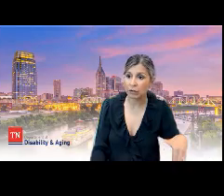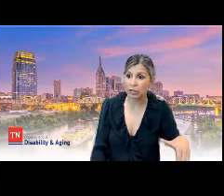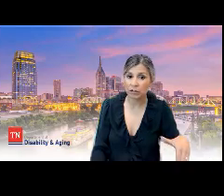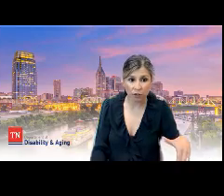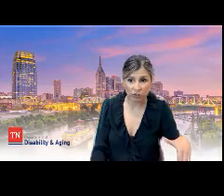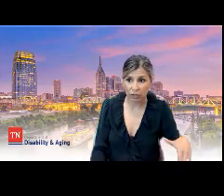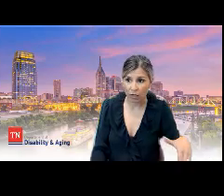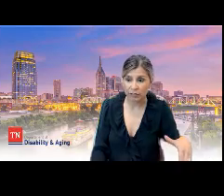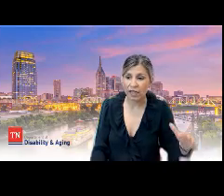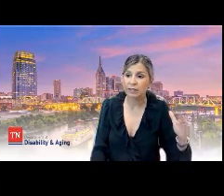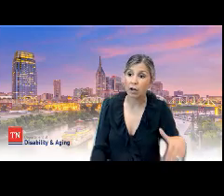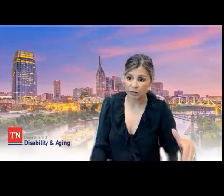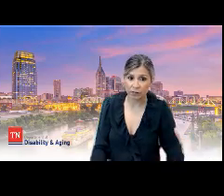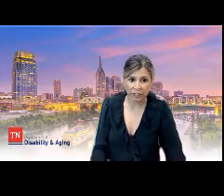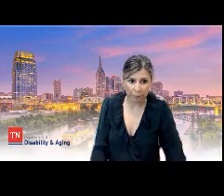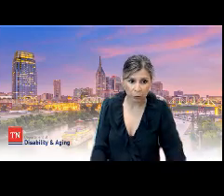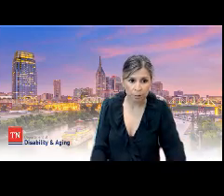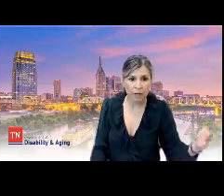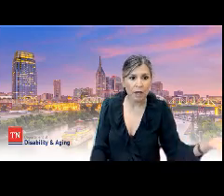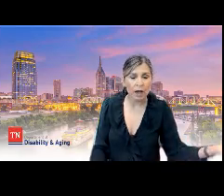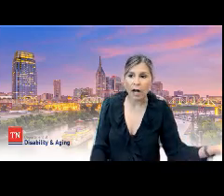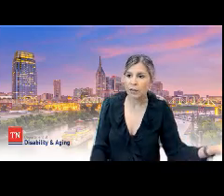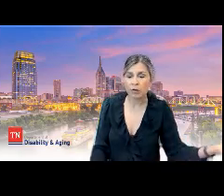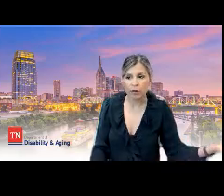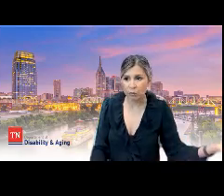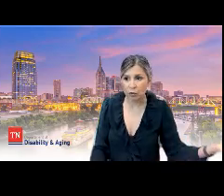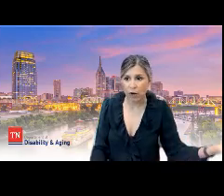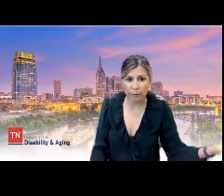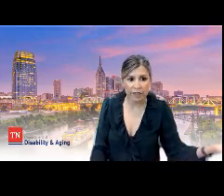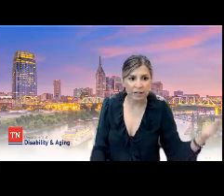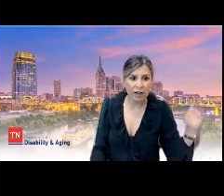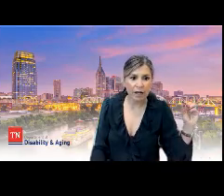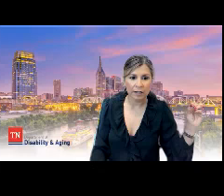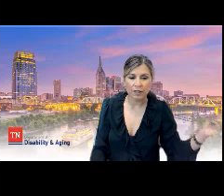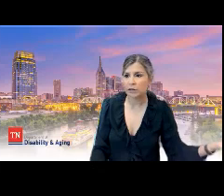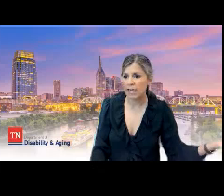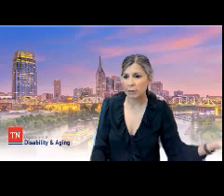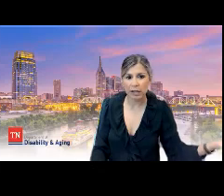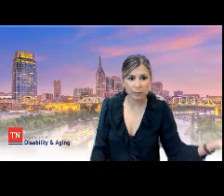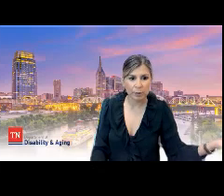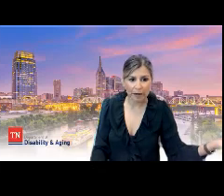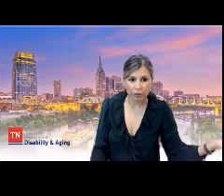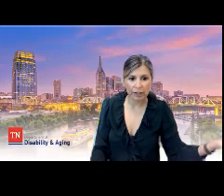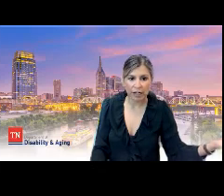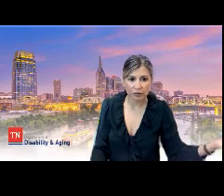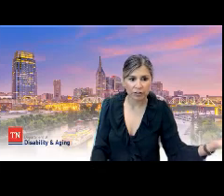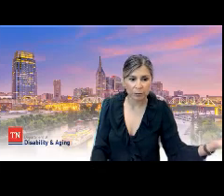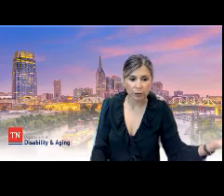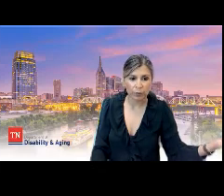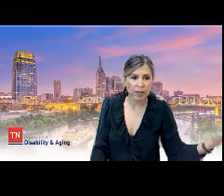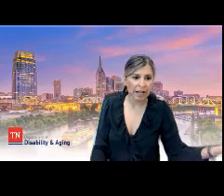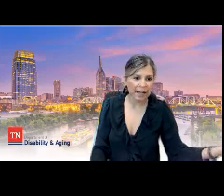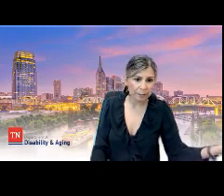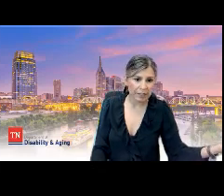construction costs and the cost of the table. There are some requirements. The table has to be powered and height adjustable,